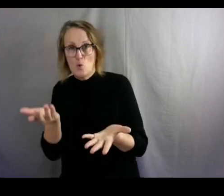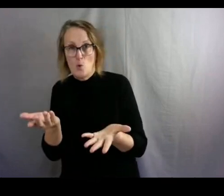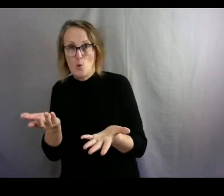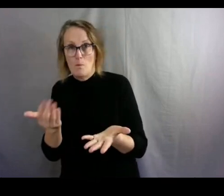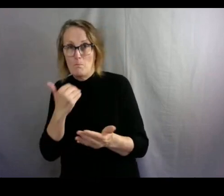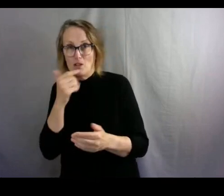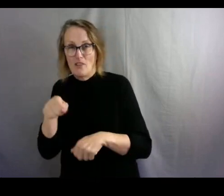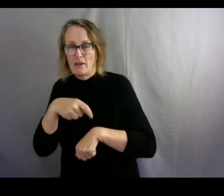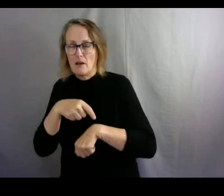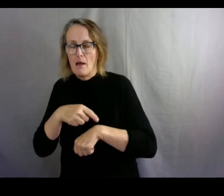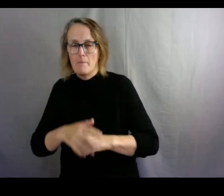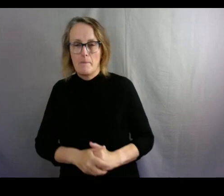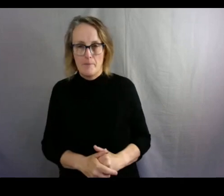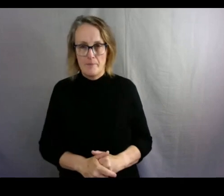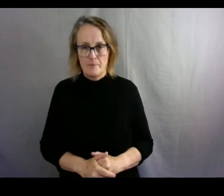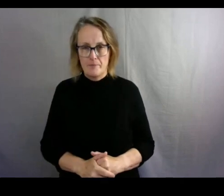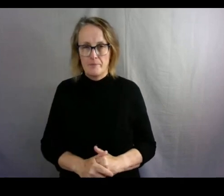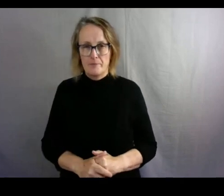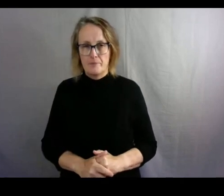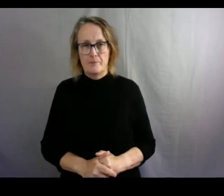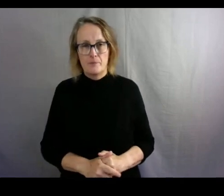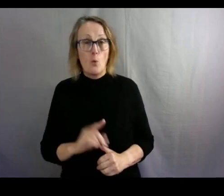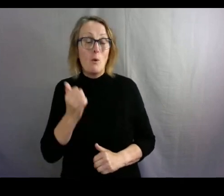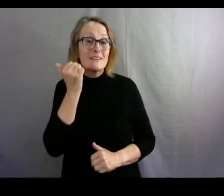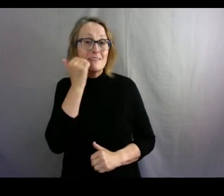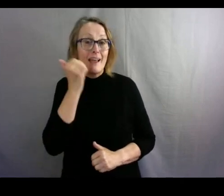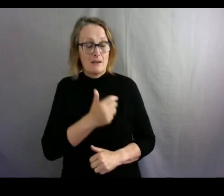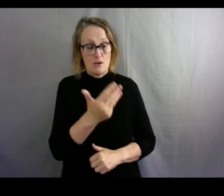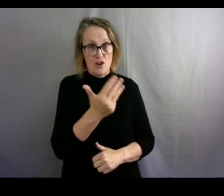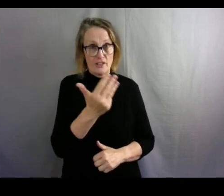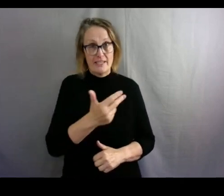it was in 1918 after Degas' death.